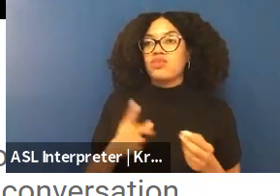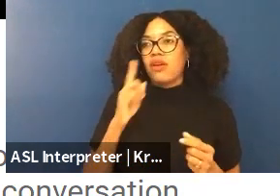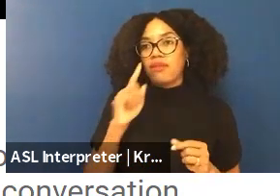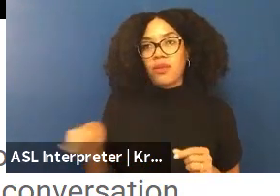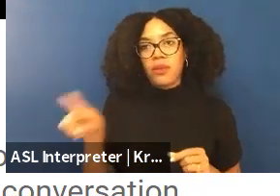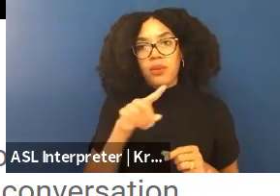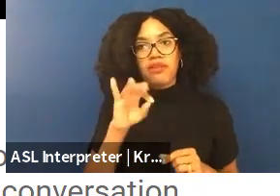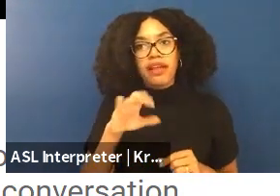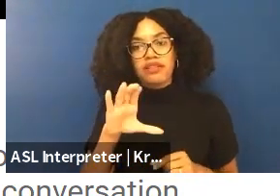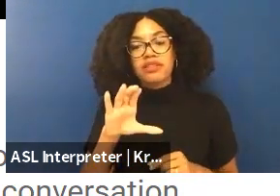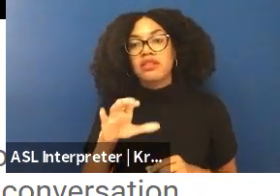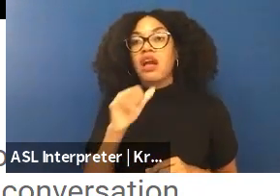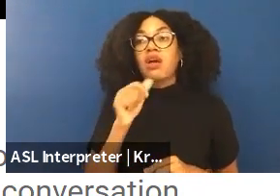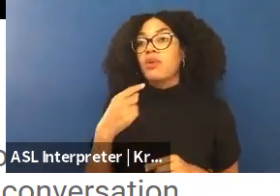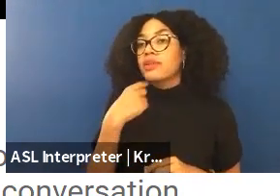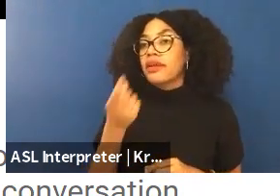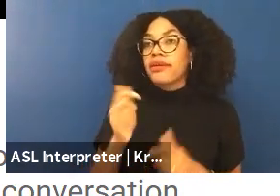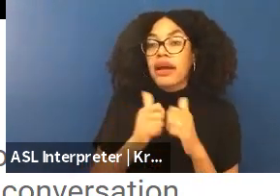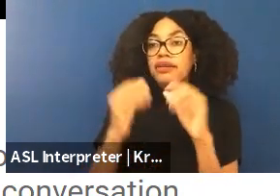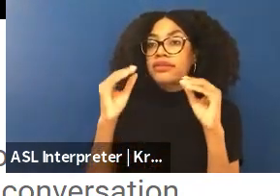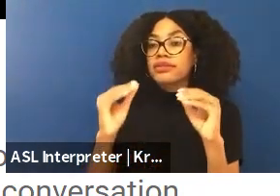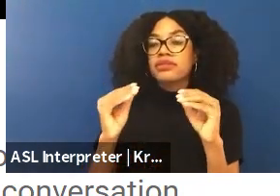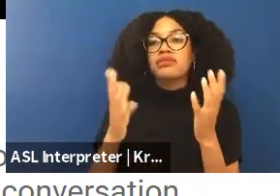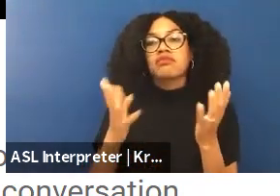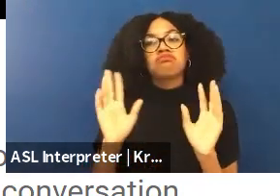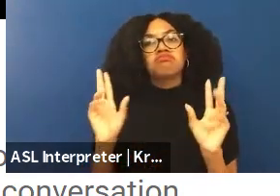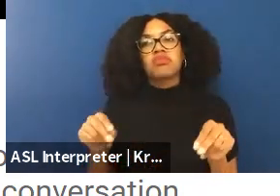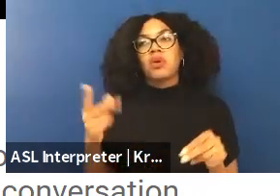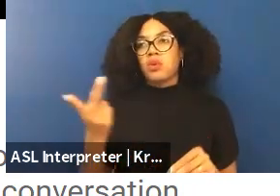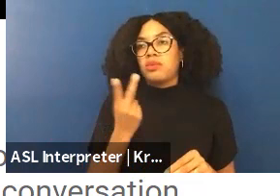to tell you how to teach. We're going to explore together what feels right for you.